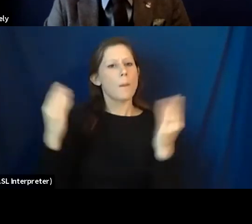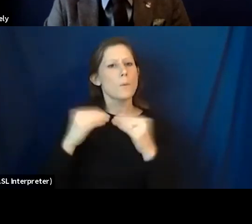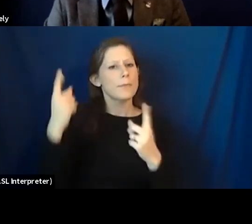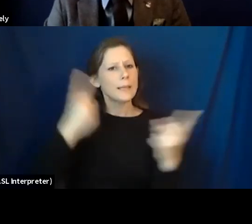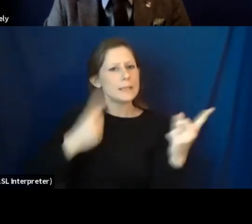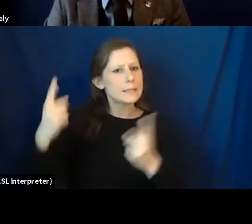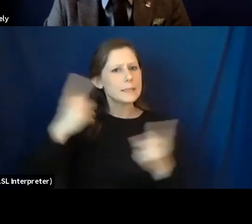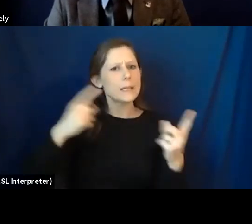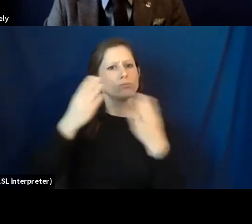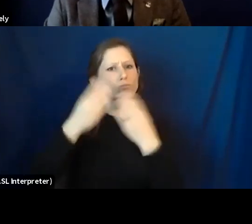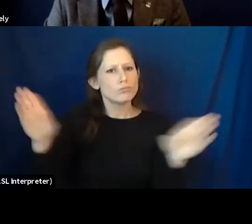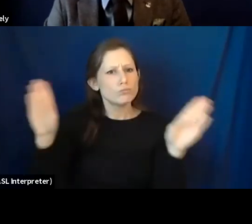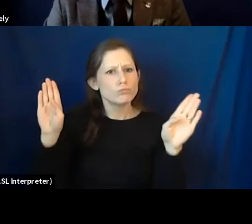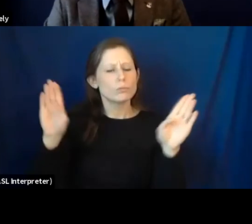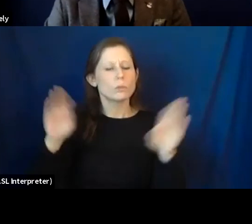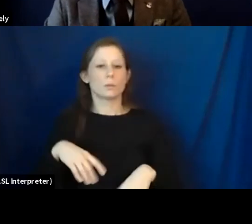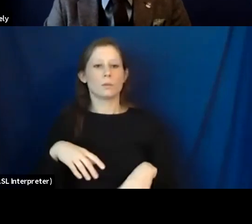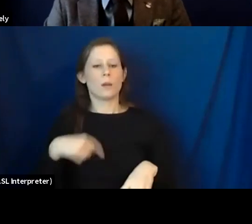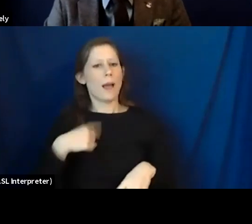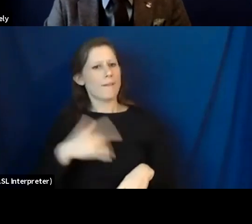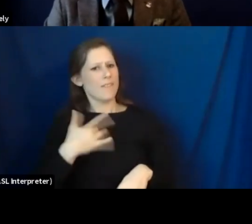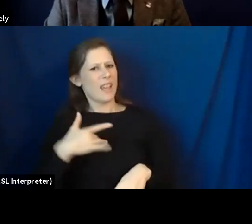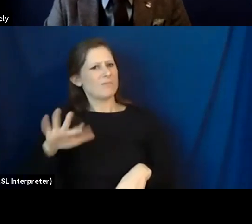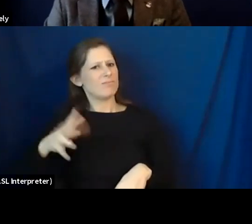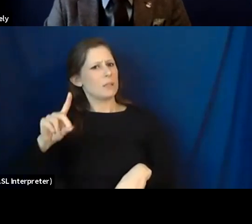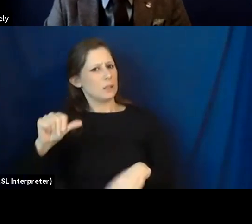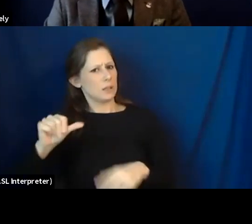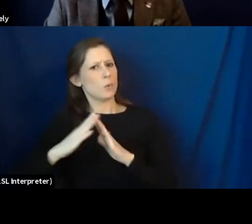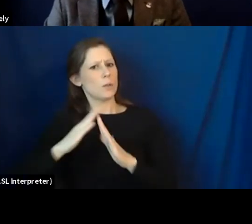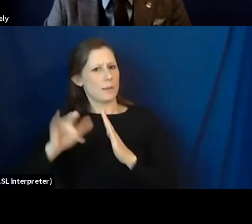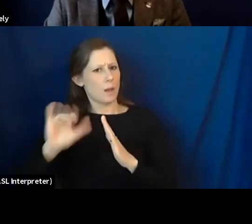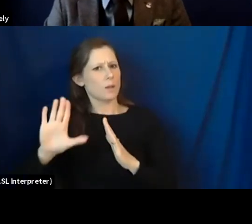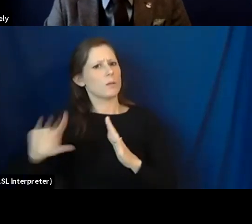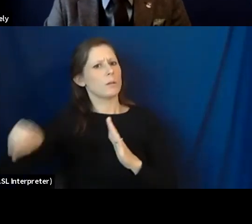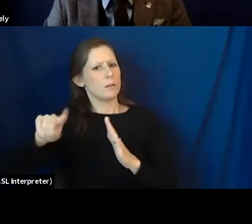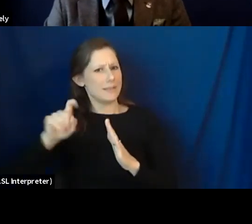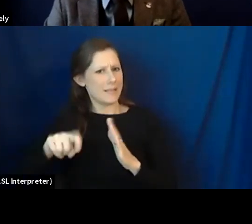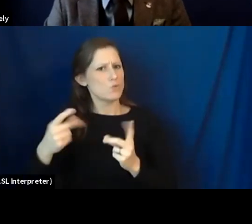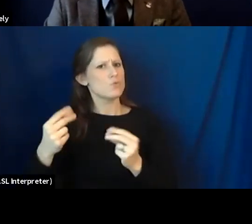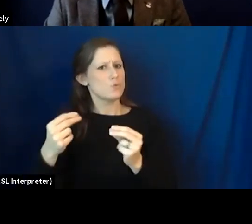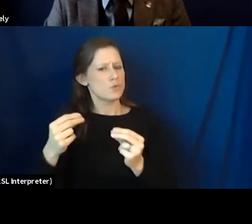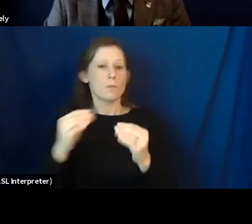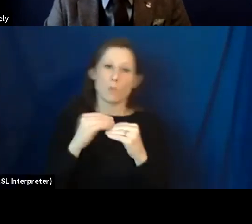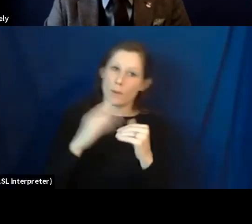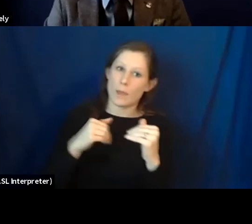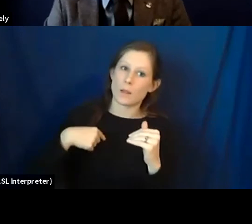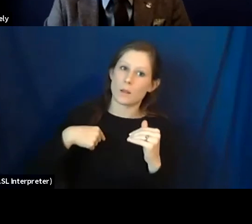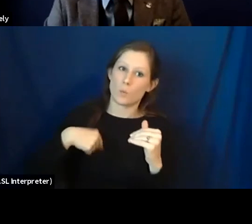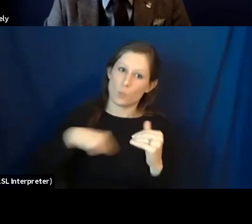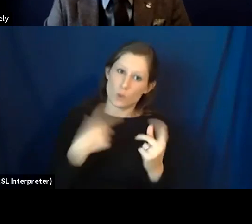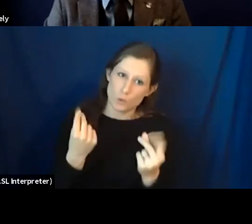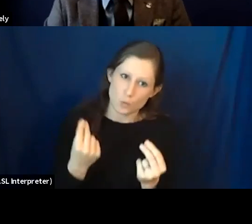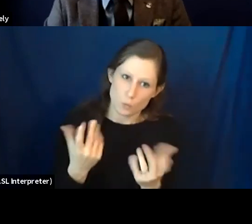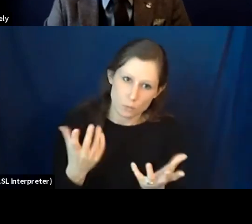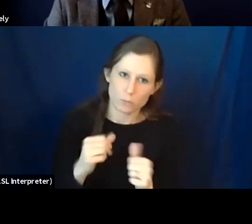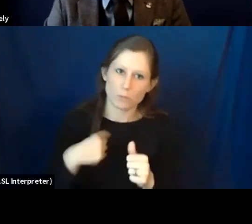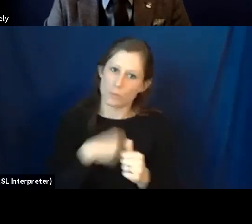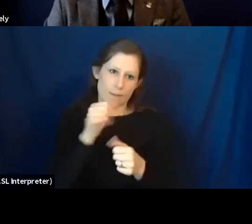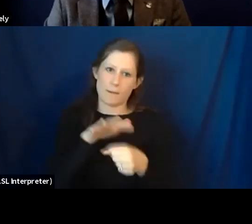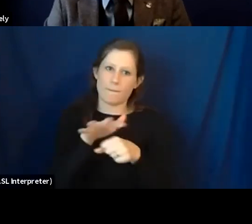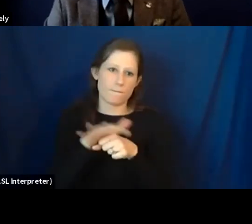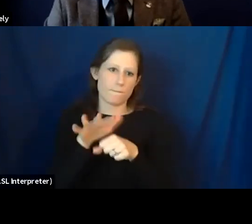like the disability community needs to do that um more than we do uh and uh yeah i think